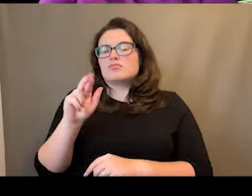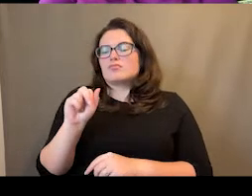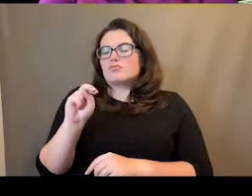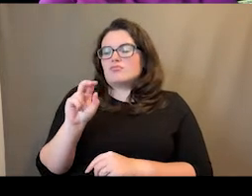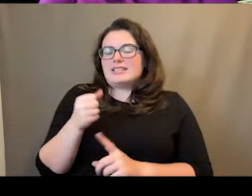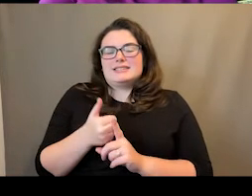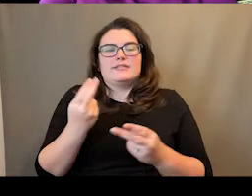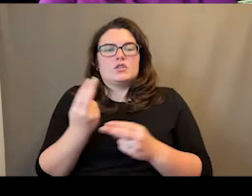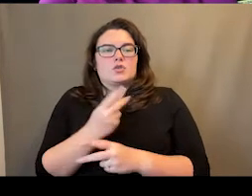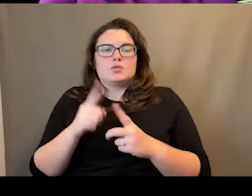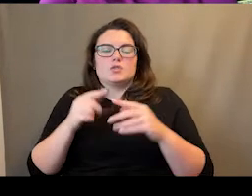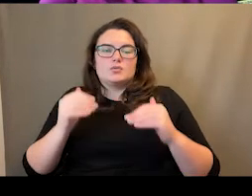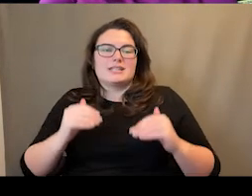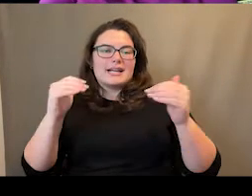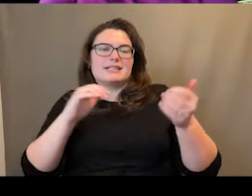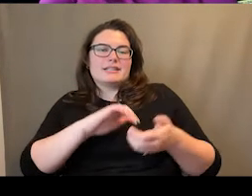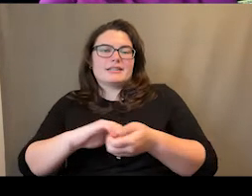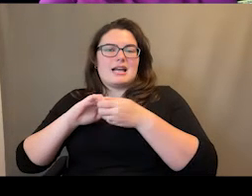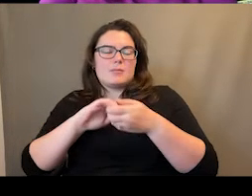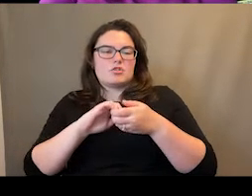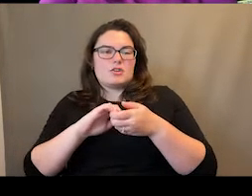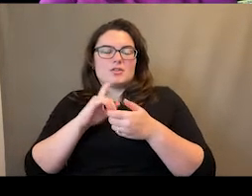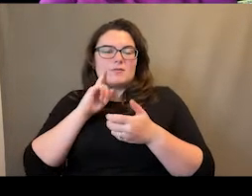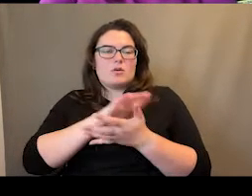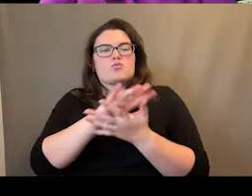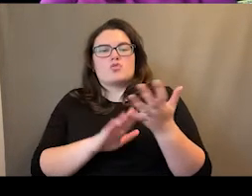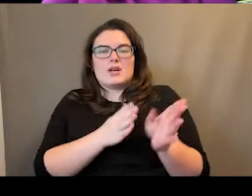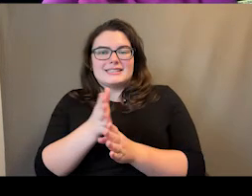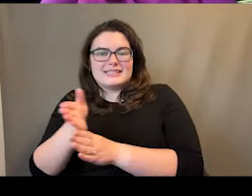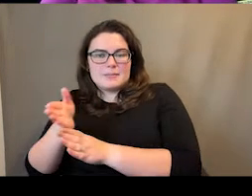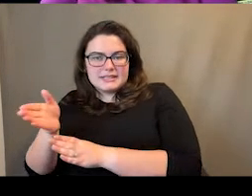enhance collaborations across disciplines. It's not necessarily focused on